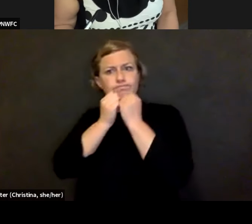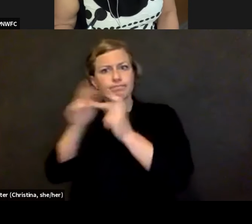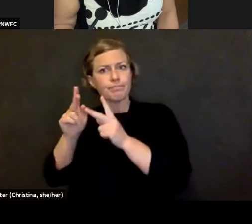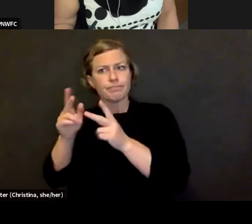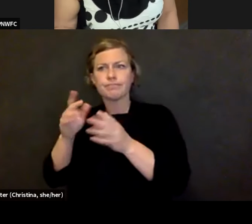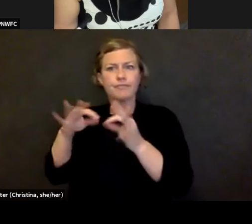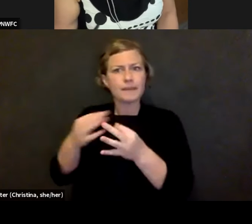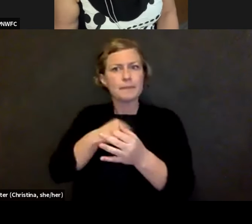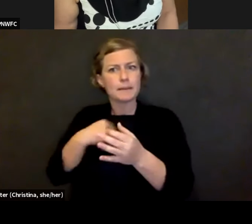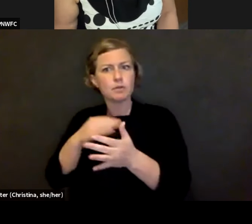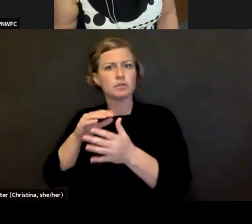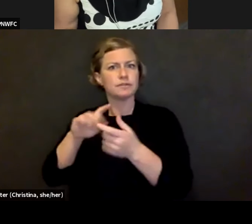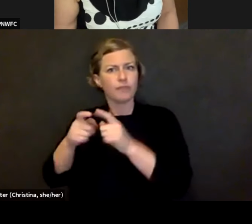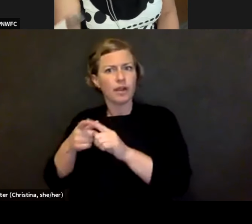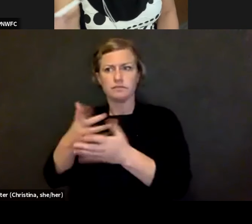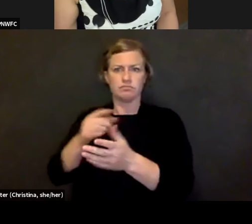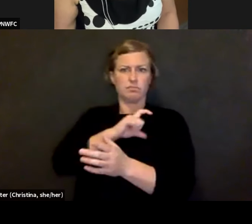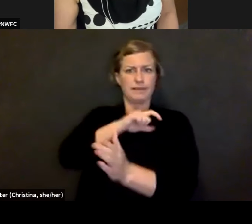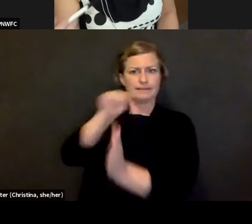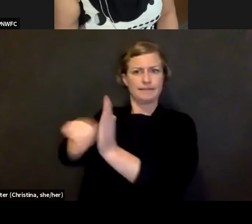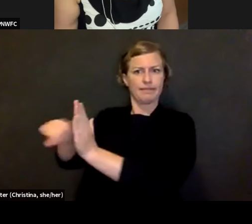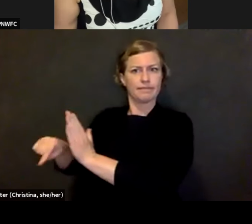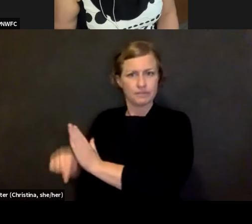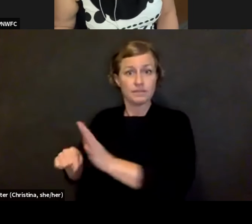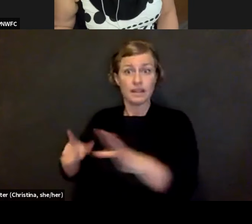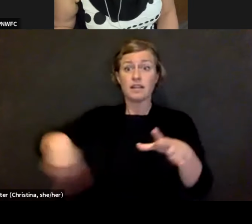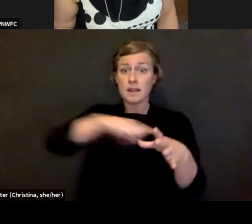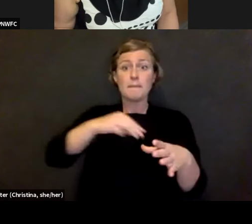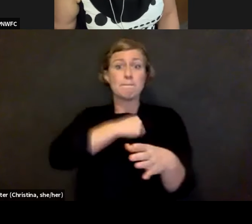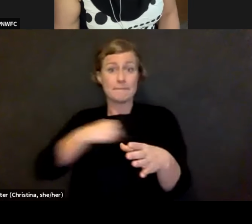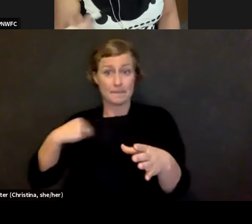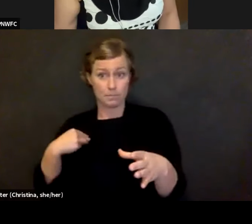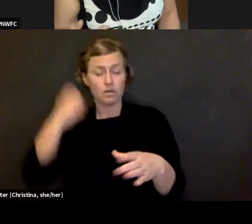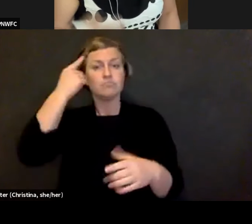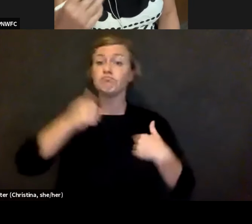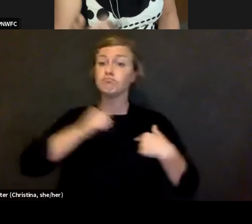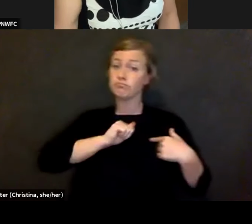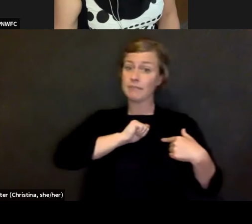are people that lost loved ones to police violence, which is not me. I'm not a member of the organization, as